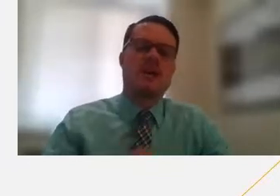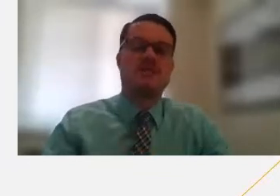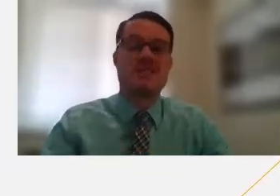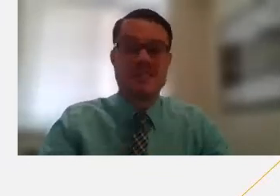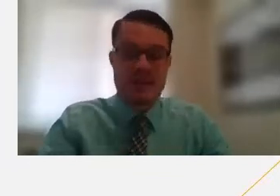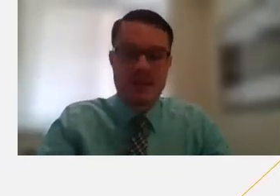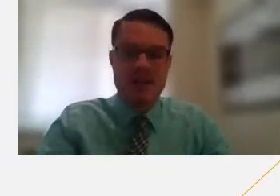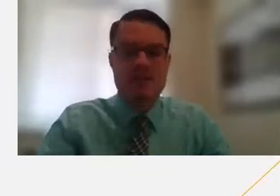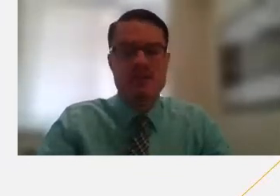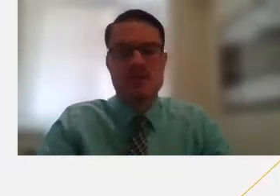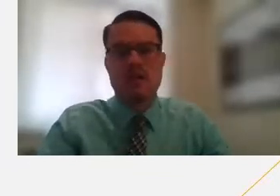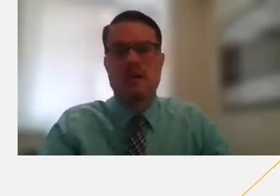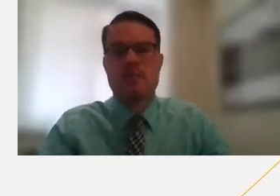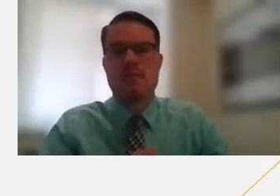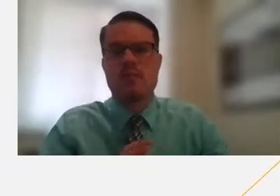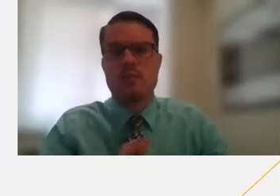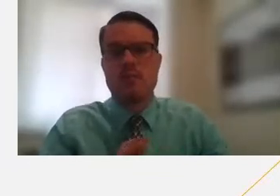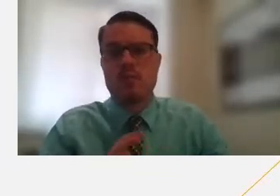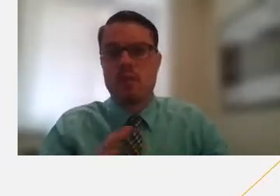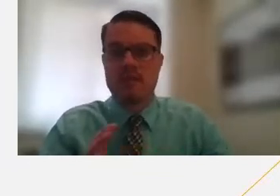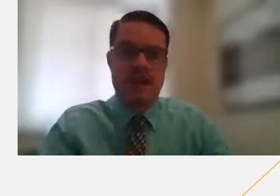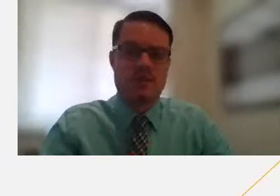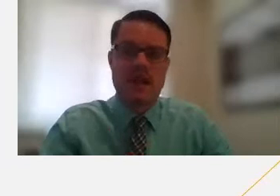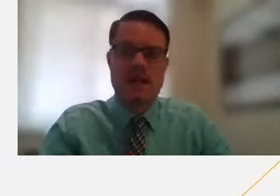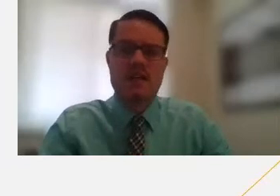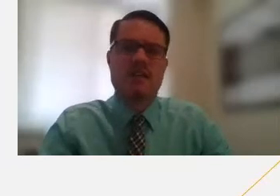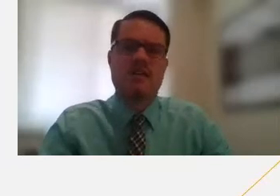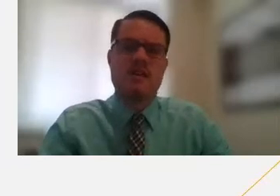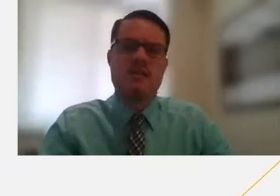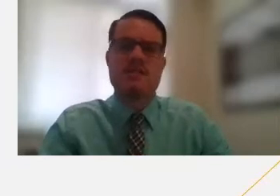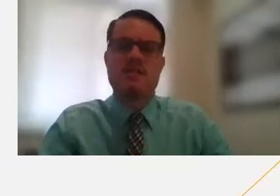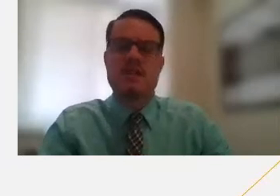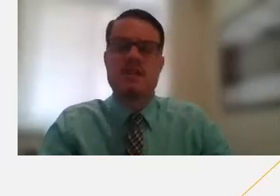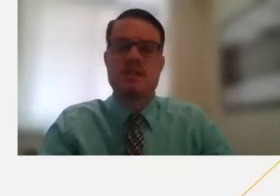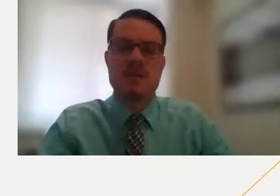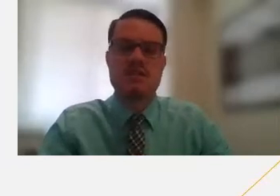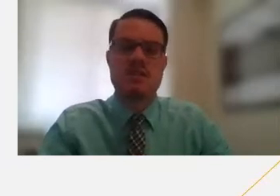a lot of systemic advocacy. We'll gather data and conduct investigations based